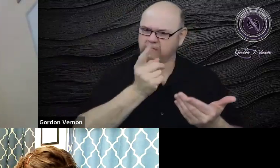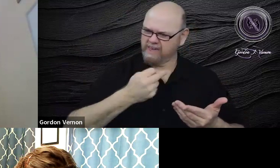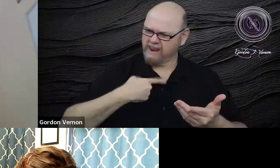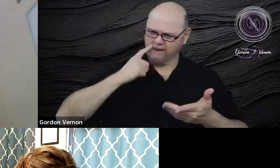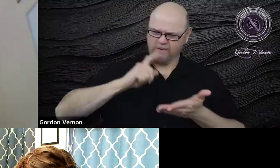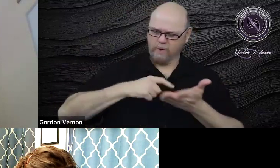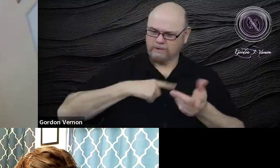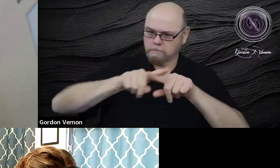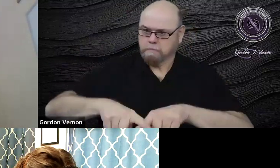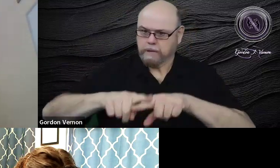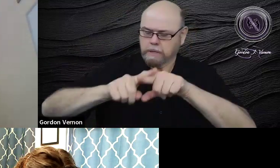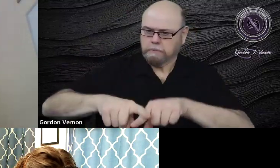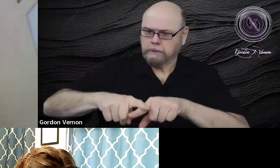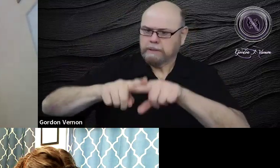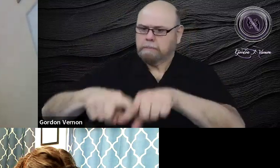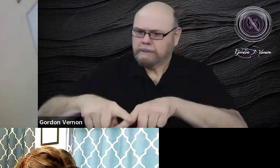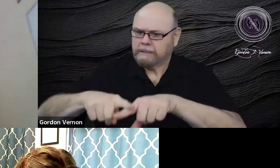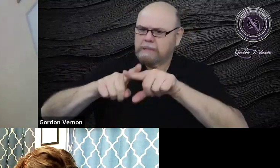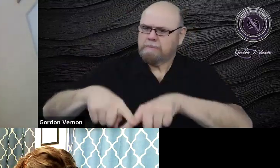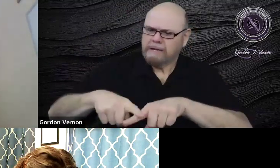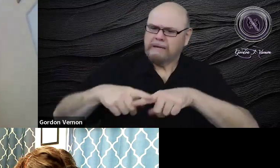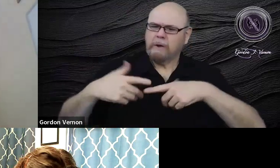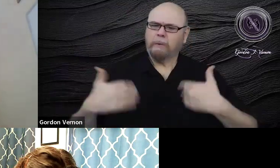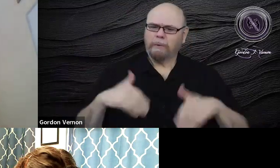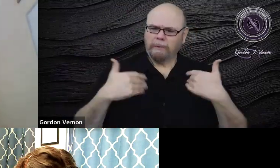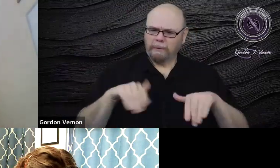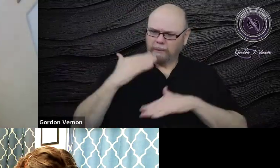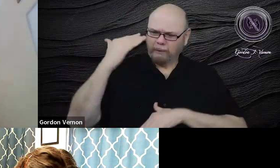what we find in the laboratory really translates to the real-world.